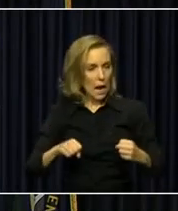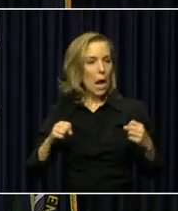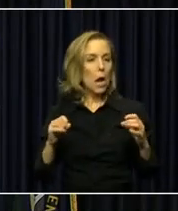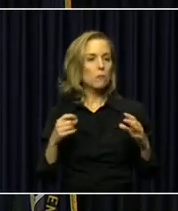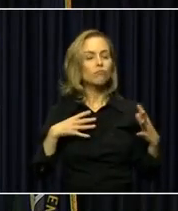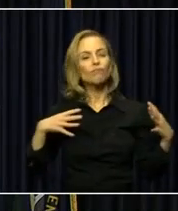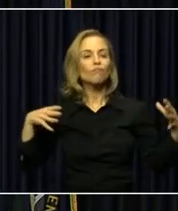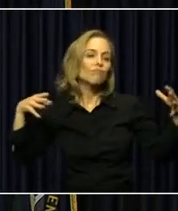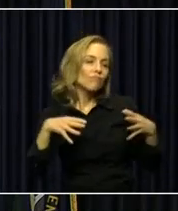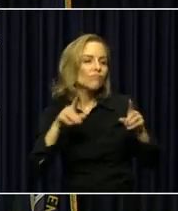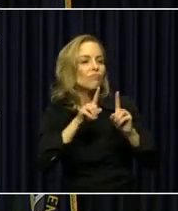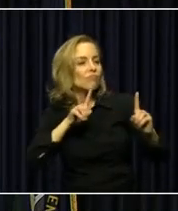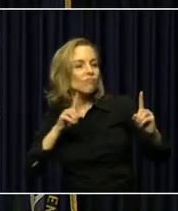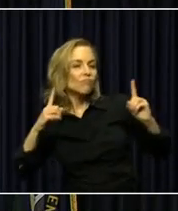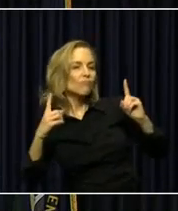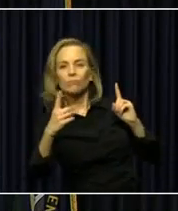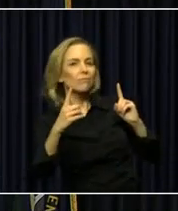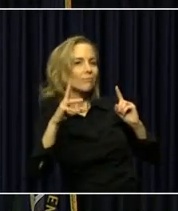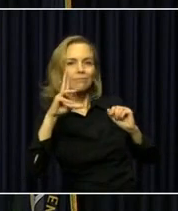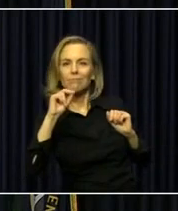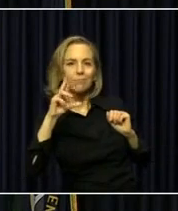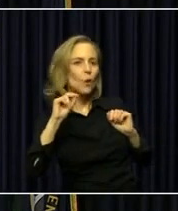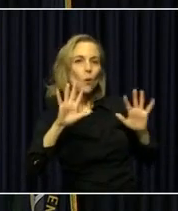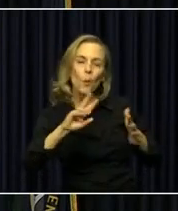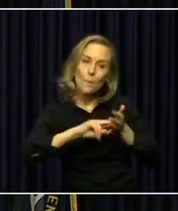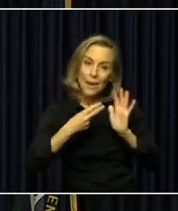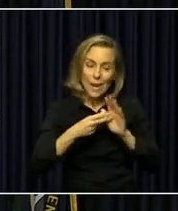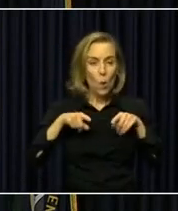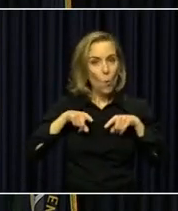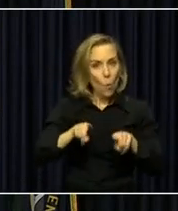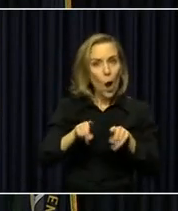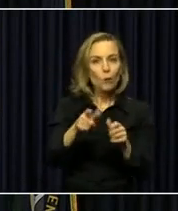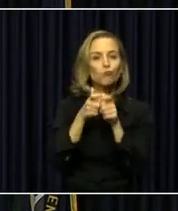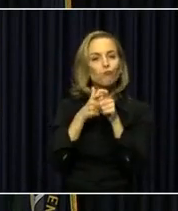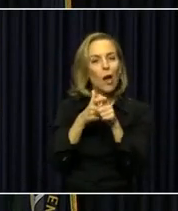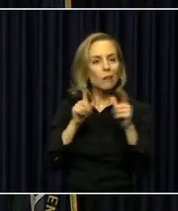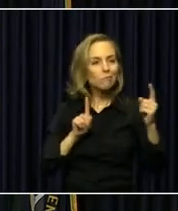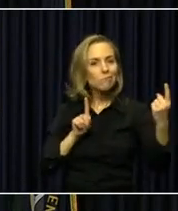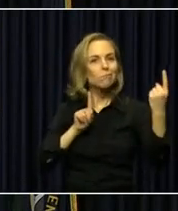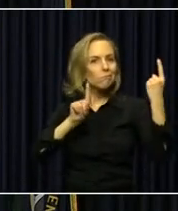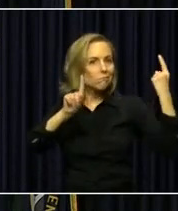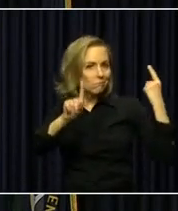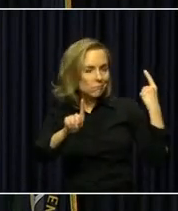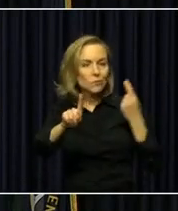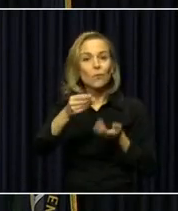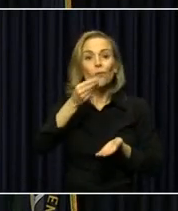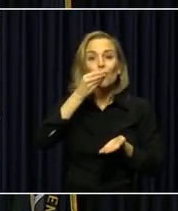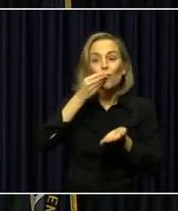IT ONLY TAKES A COUPLE OF MINUTES. IF YOU'RE WATCHING AND YOU HAVE